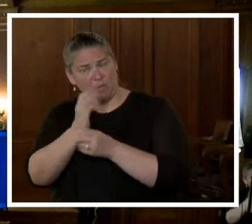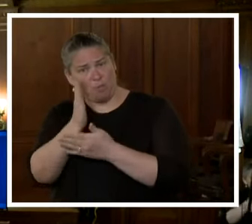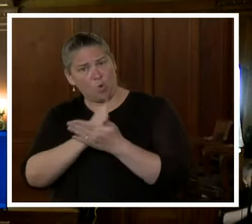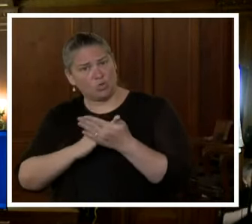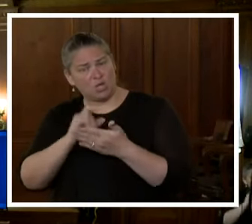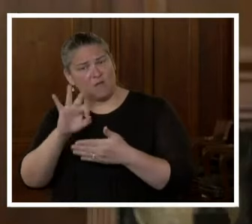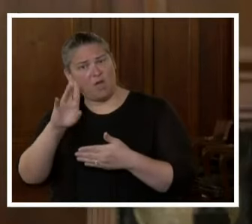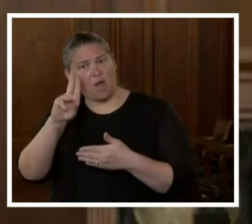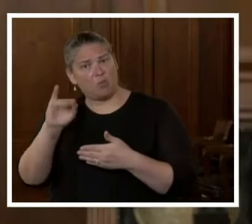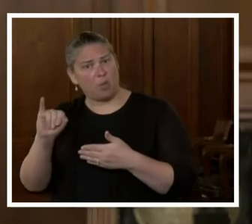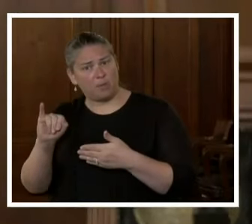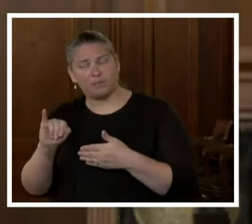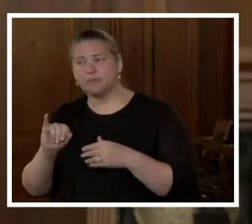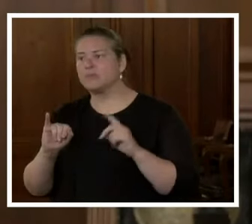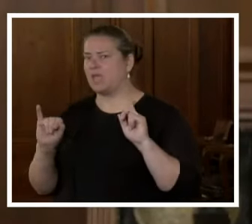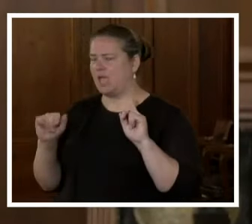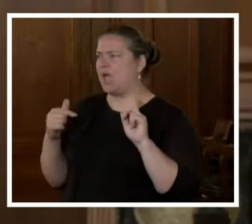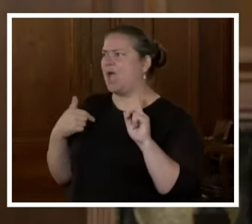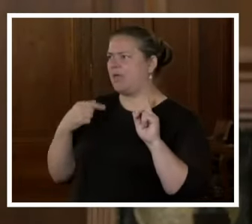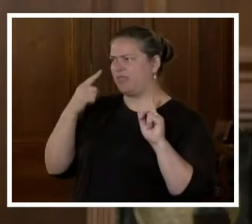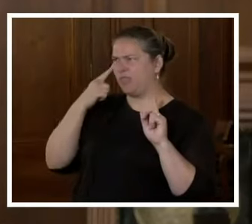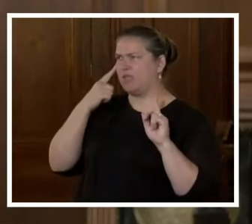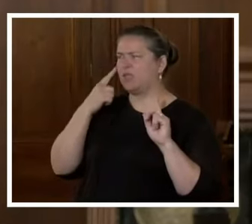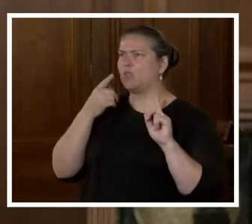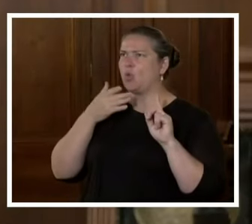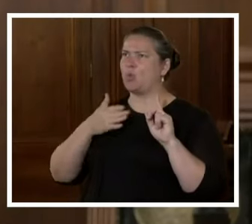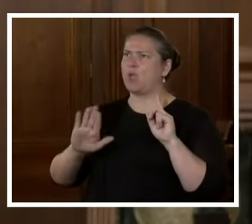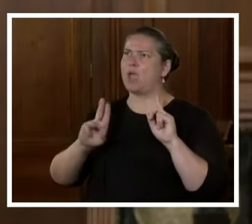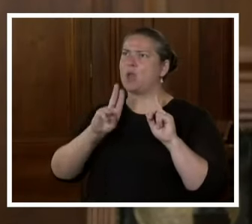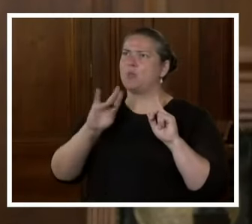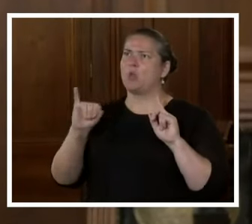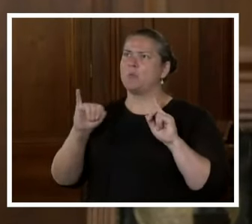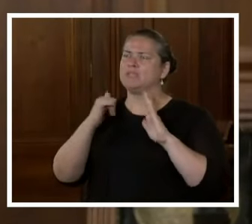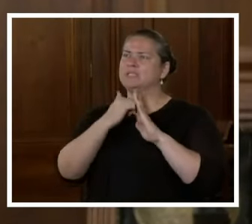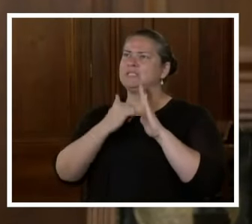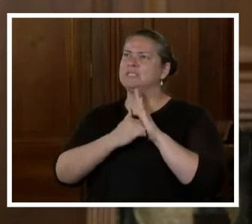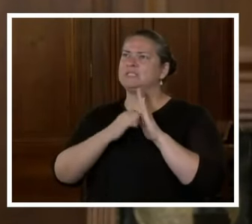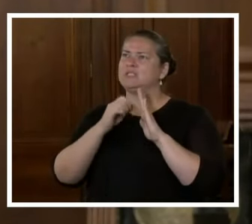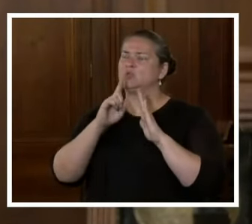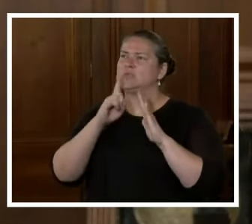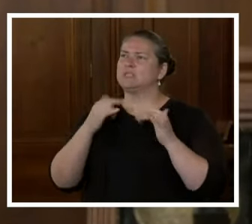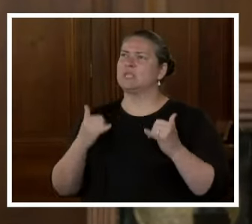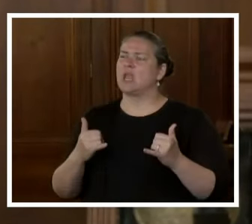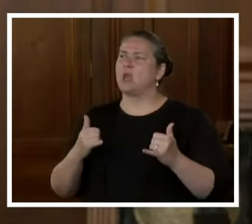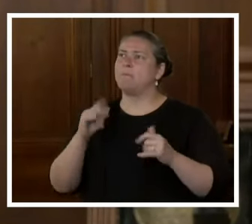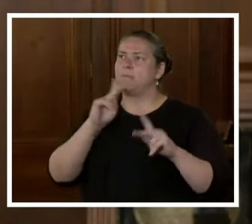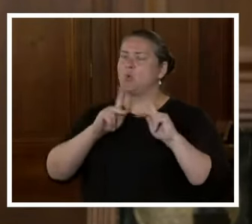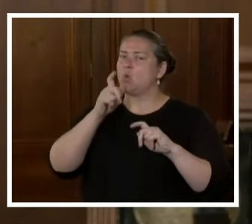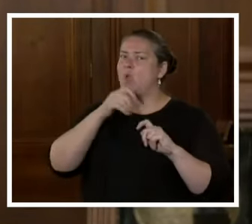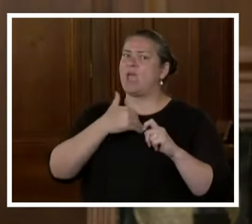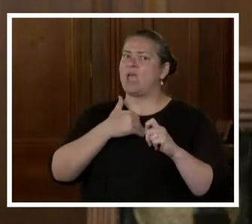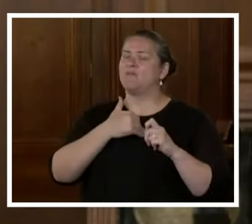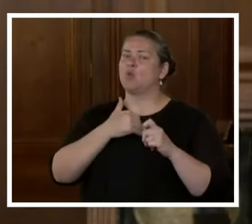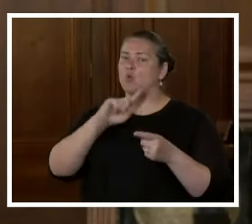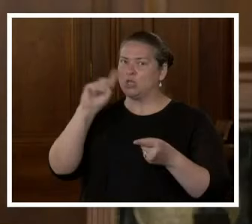WHY NOT NOW? WHY NOT NOW TO FINALLY MAKE THE